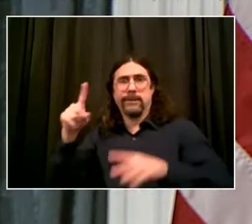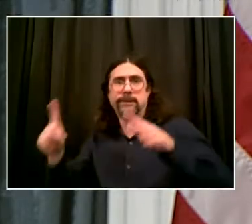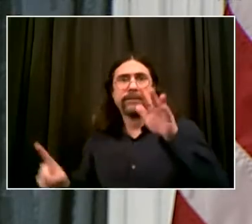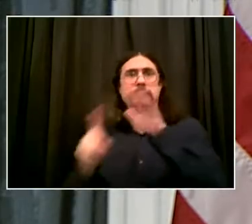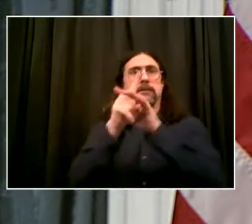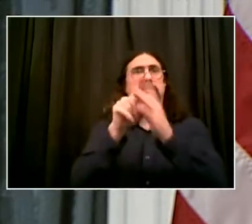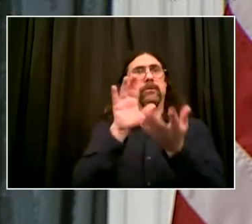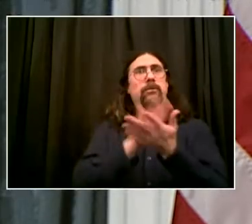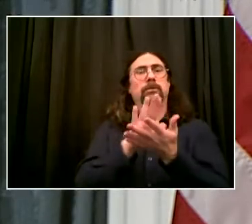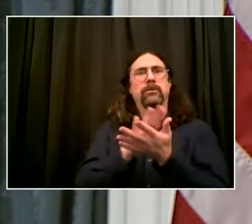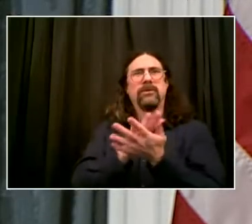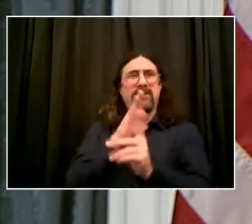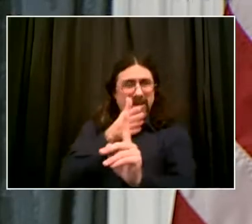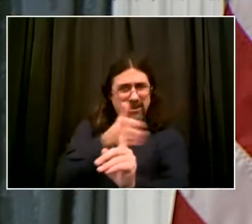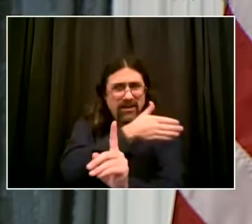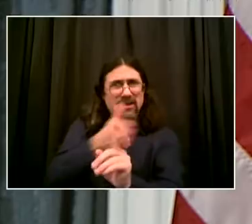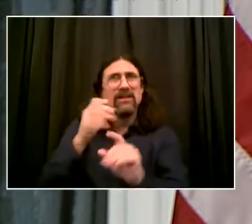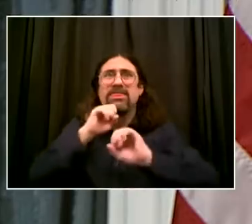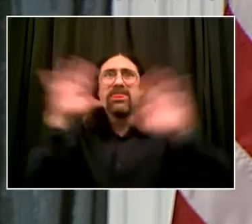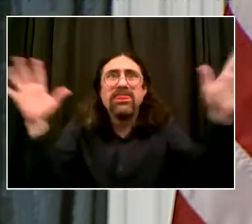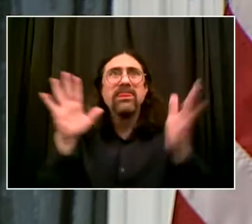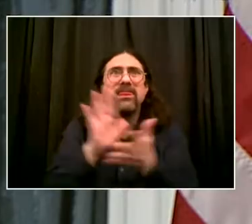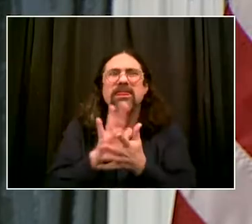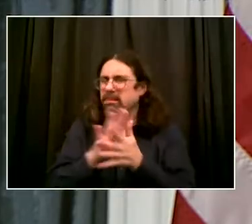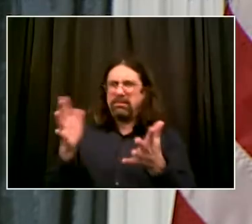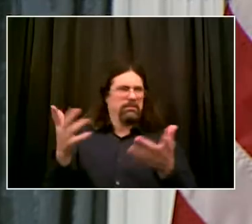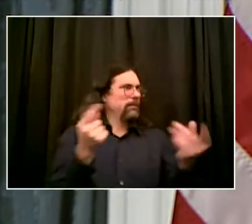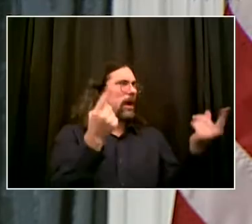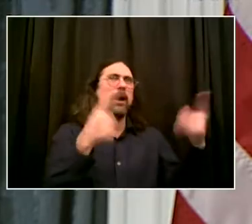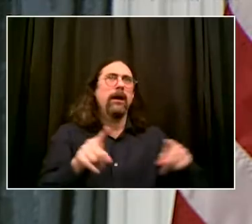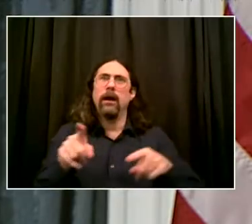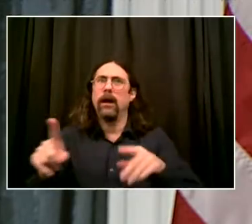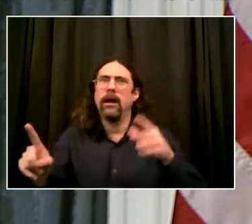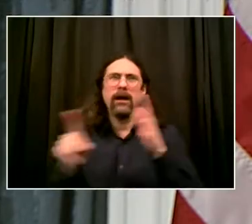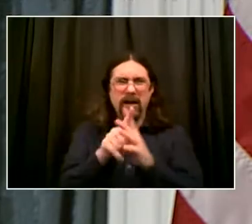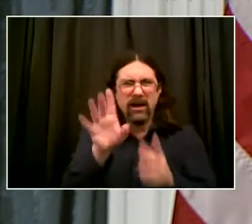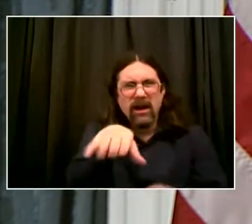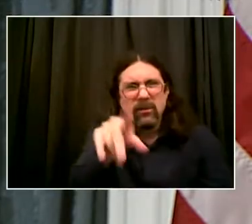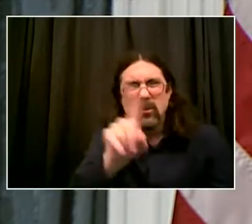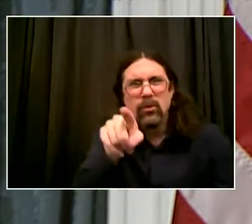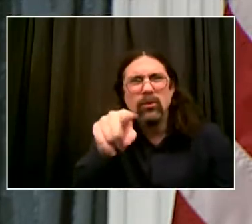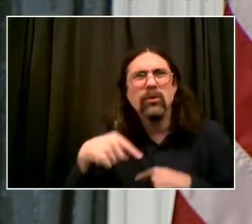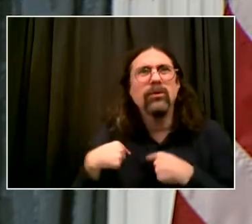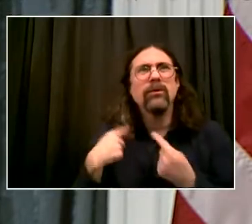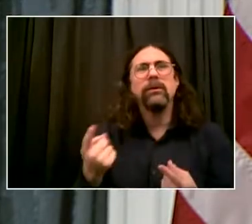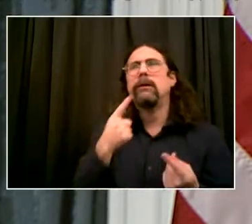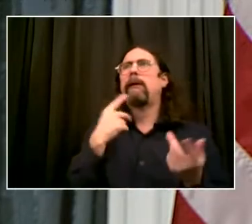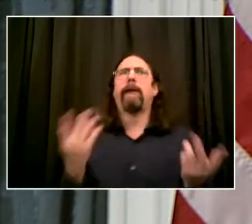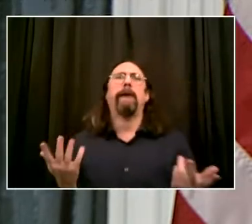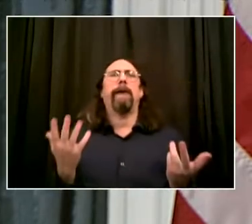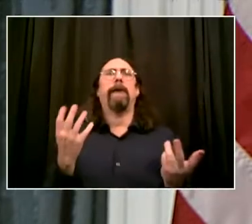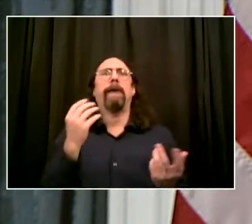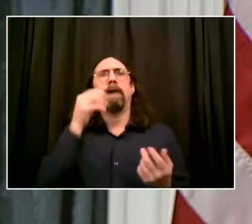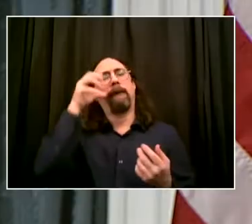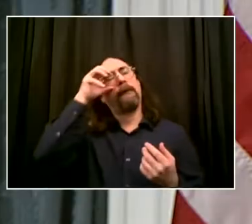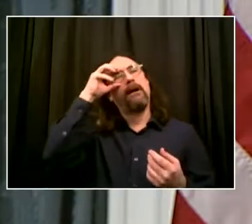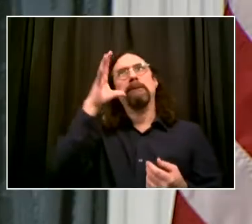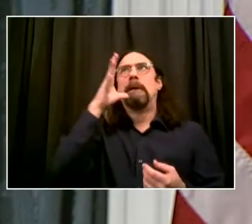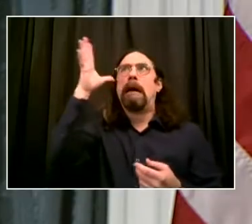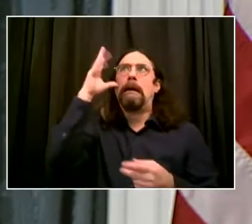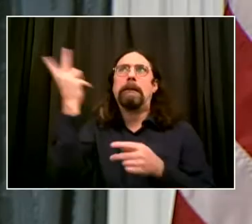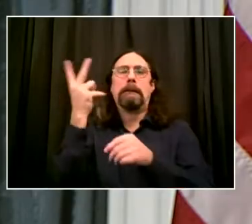LITERALLY COUCUCH